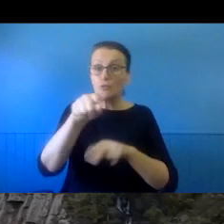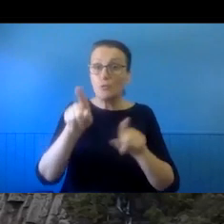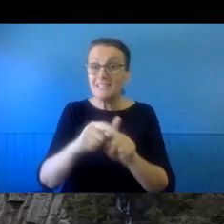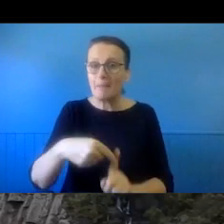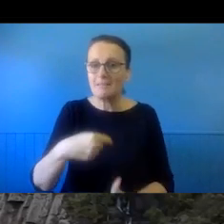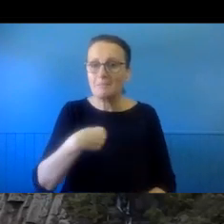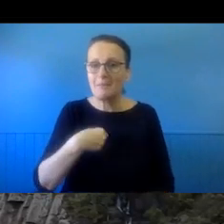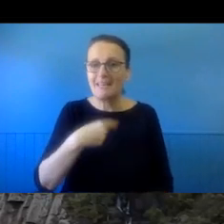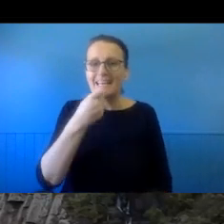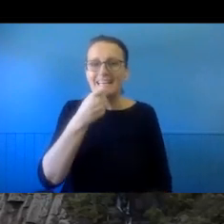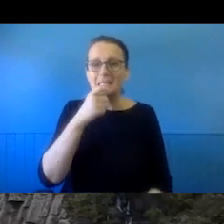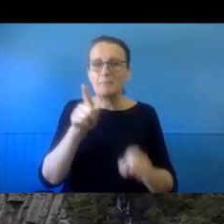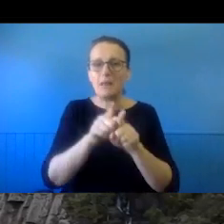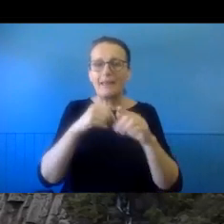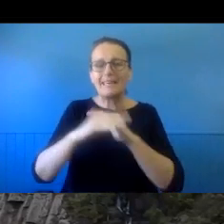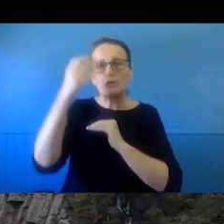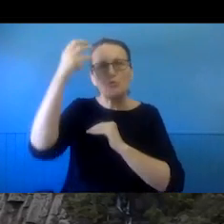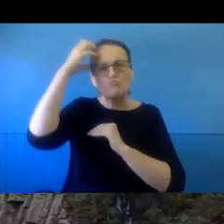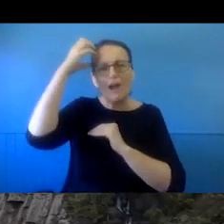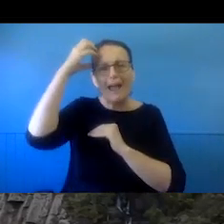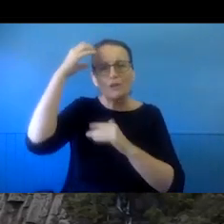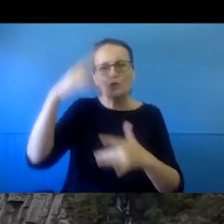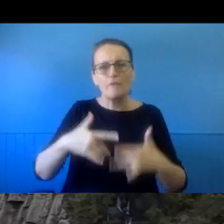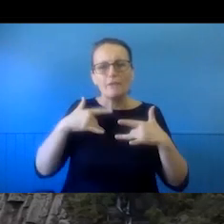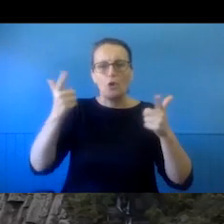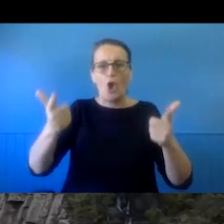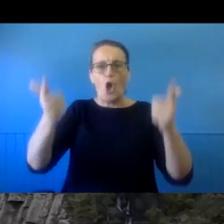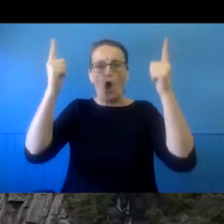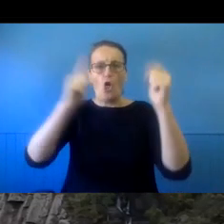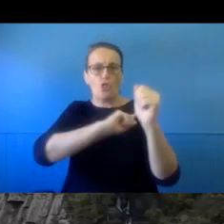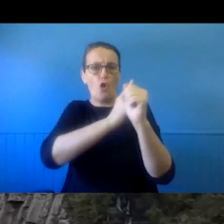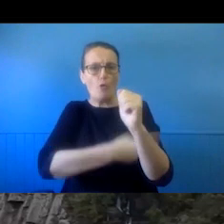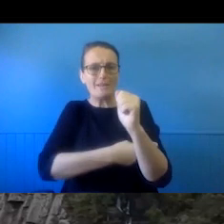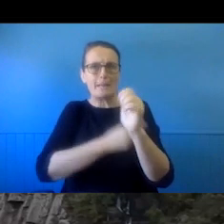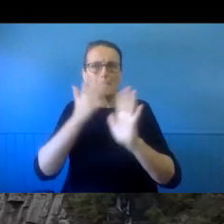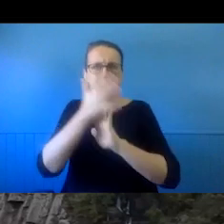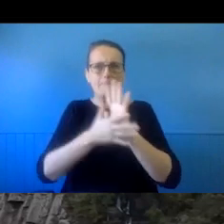coded in your brain "authority equals tyranny, stagnation,